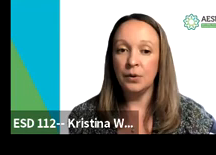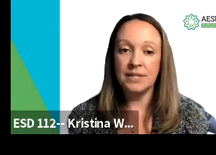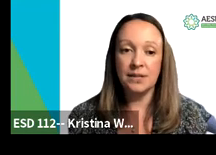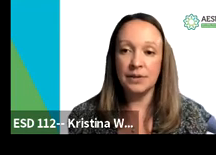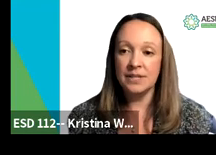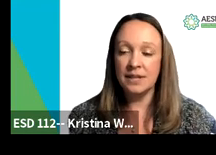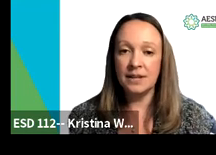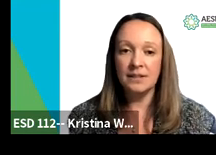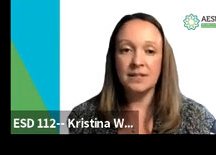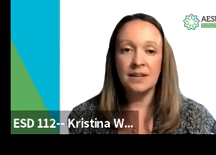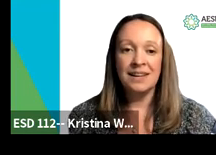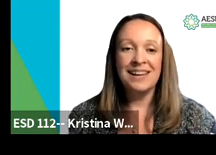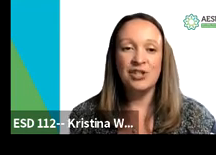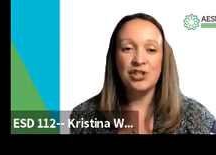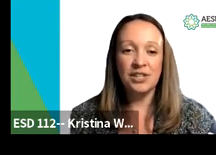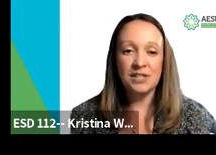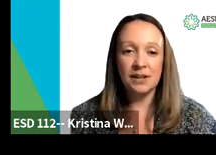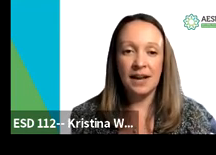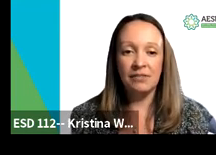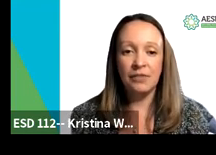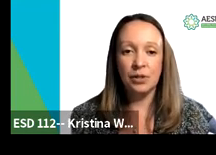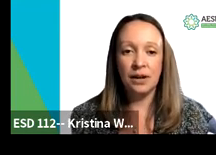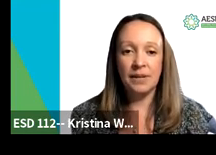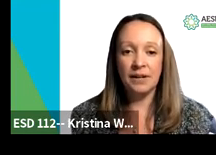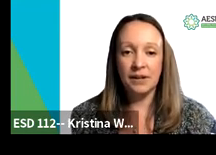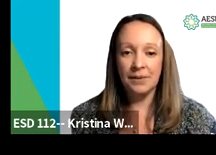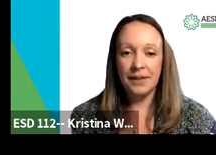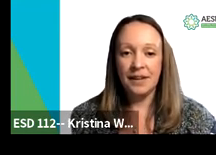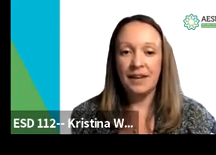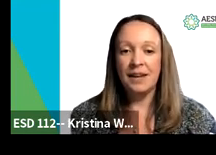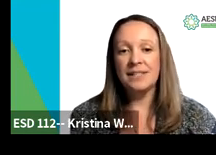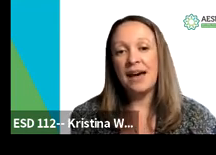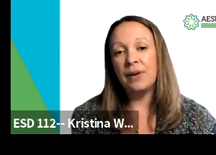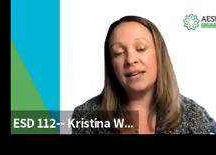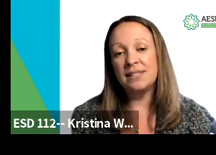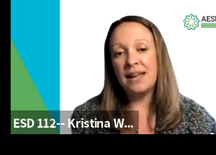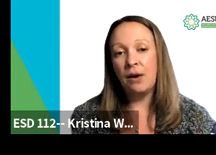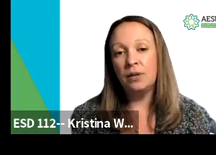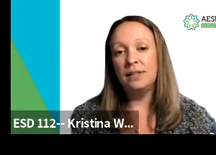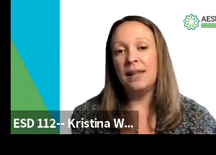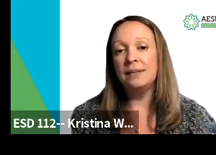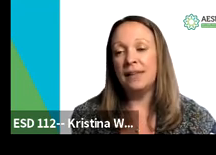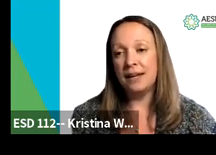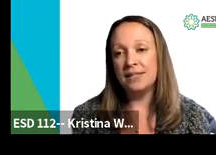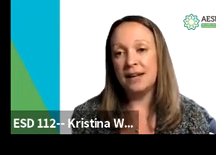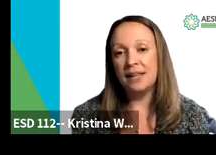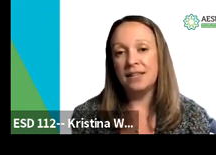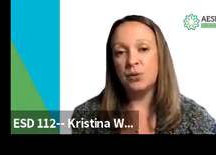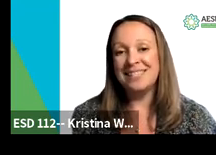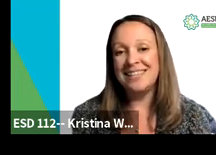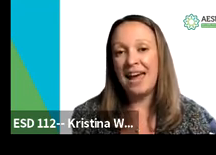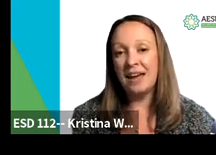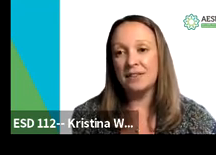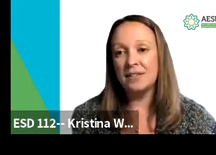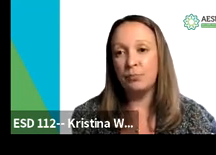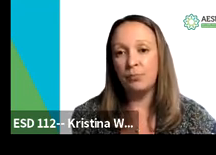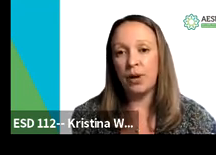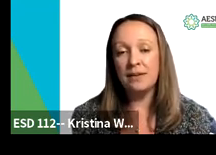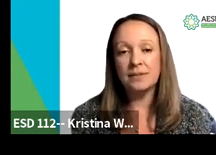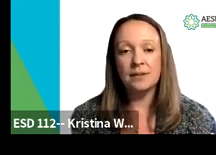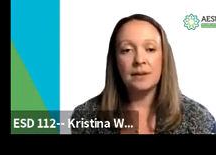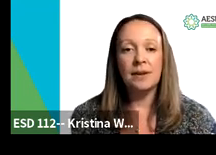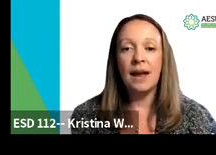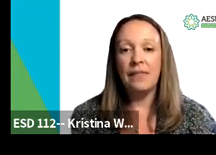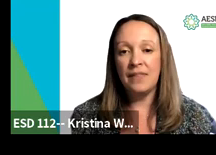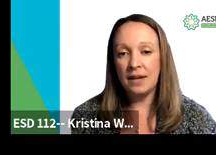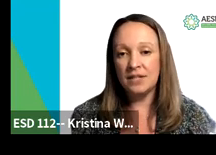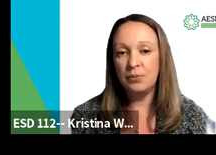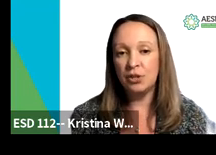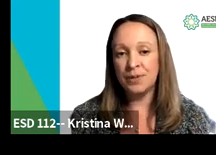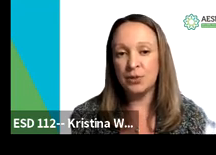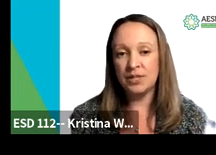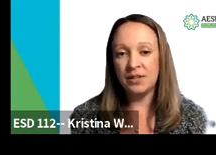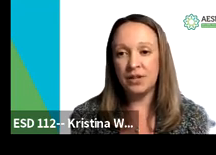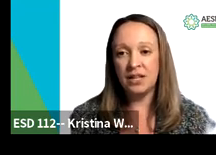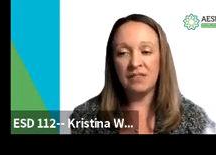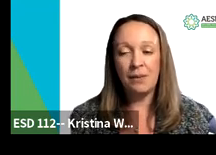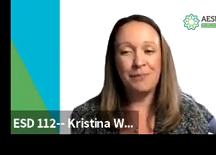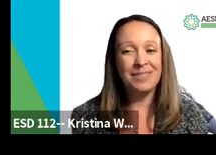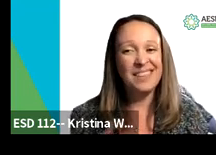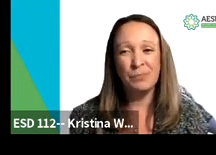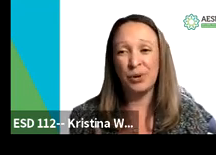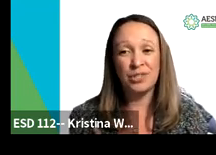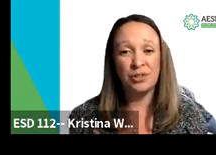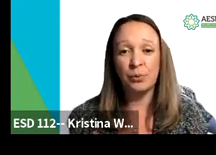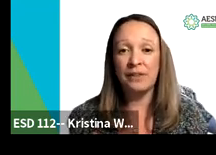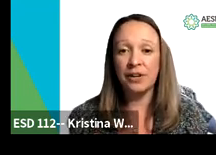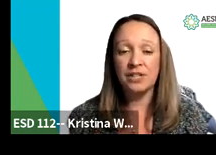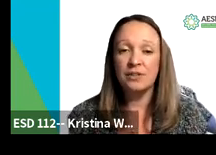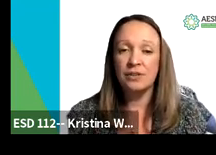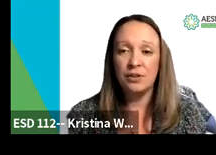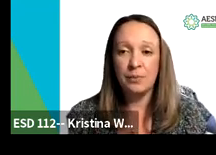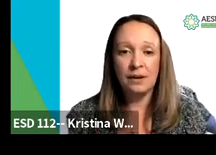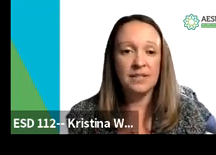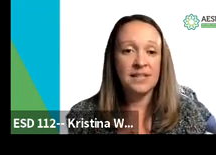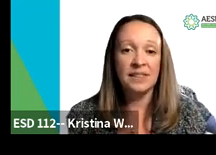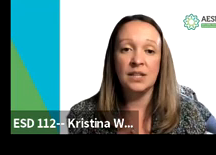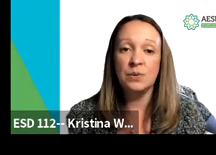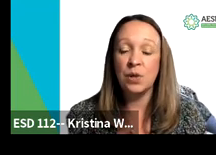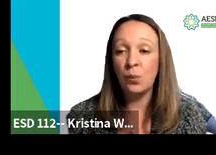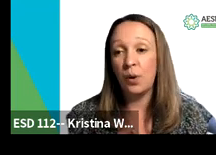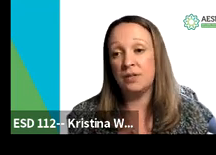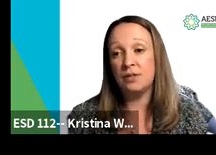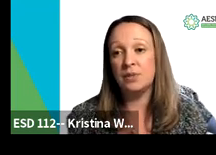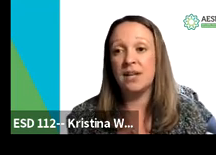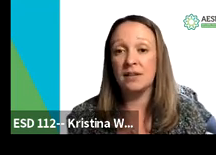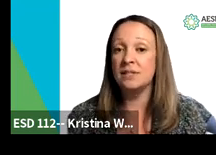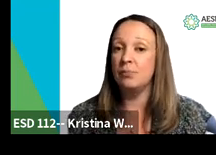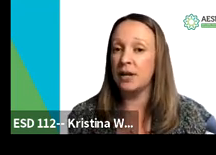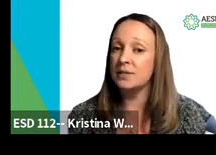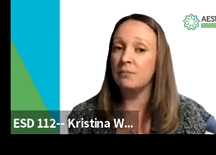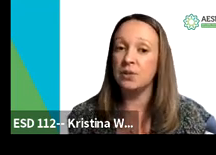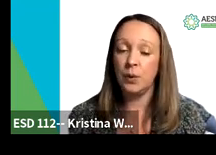ESD 112-- Kristina Wambold: Or decrease the indent it just kind of, if you look up here. It's how it lays it out. Like I said, I like those text breaks and then to put the resources underneath of it, but that's a personal preference, you may decide that you don't want those texts breaks in between.